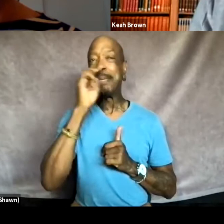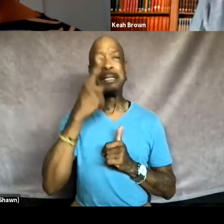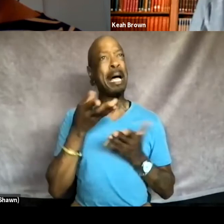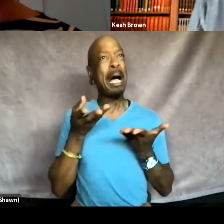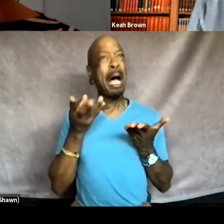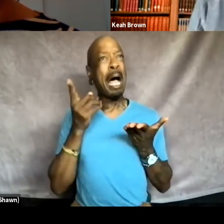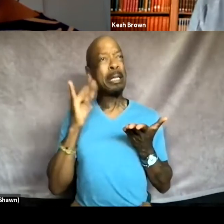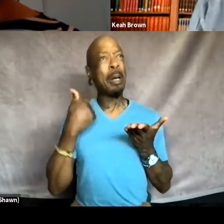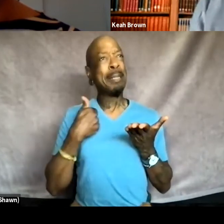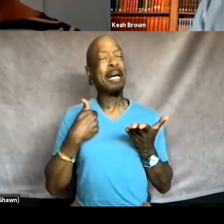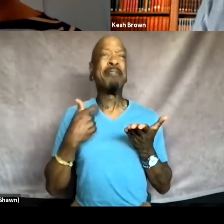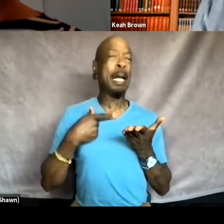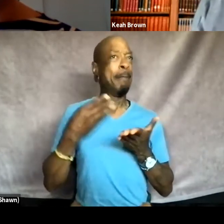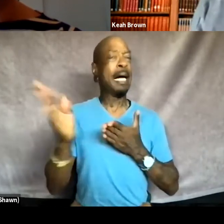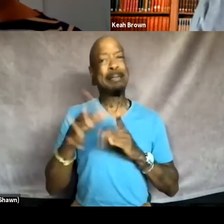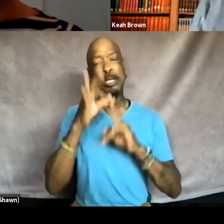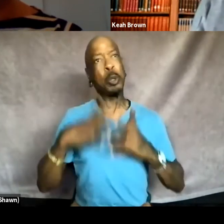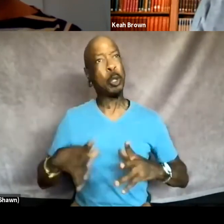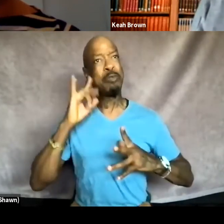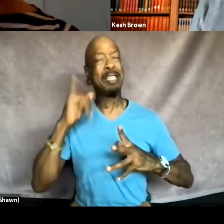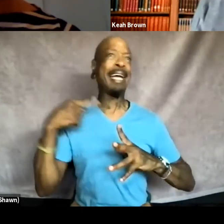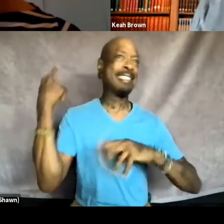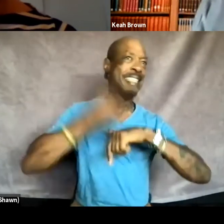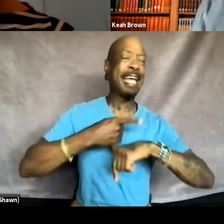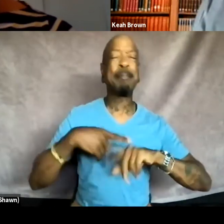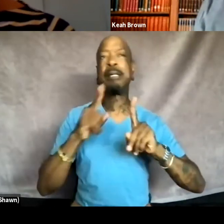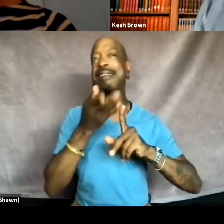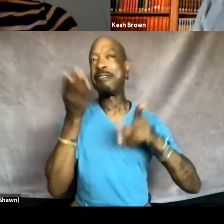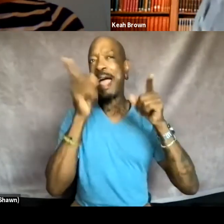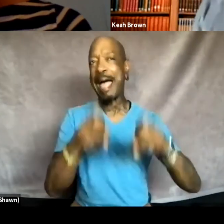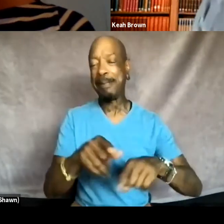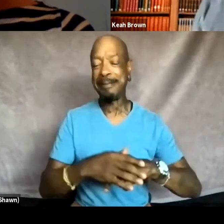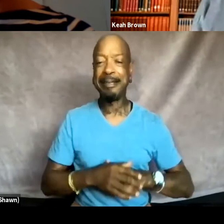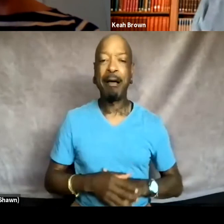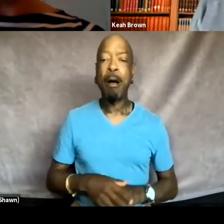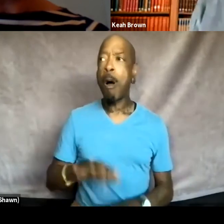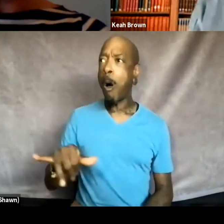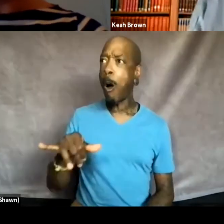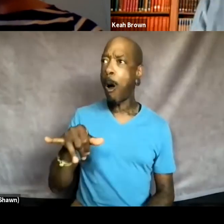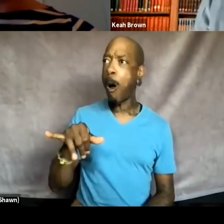Nicole Redding (she/her): I hear that that's particularly cruel. Keah Brown: She was like so excited she thought it was the.